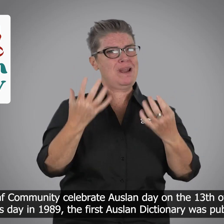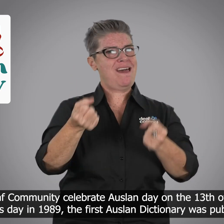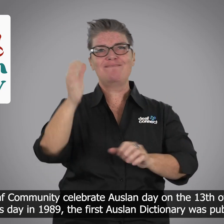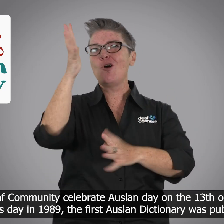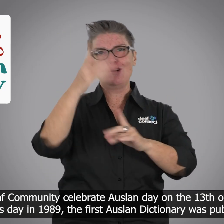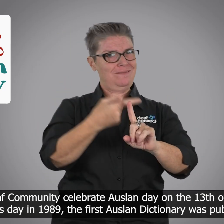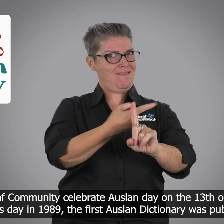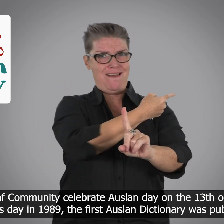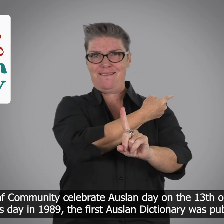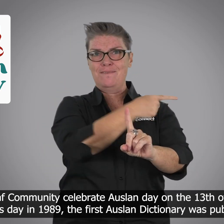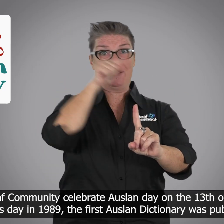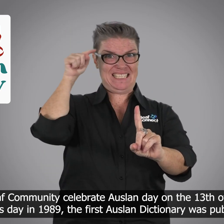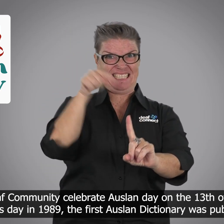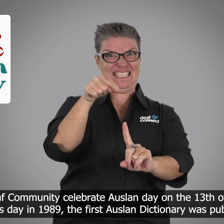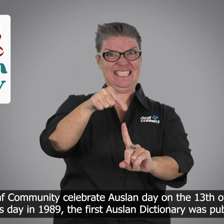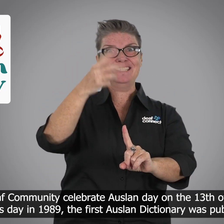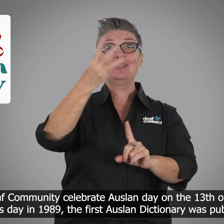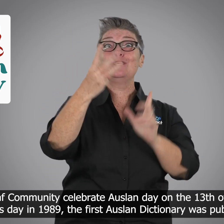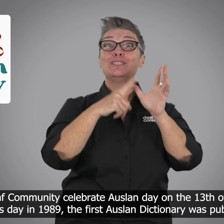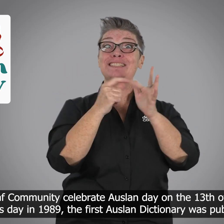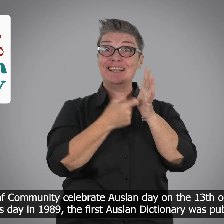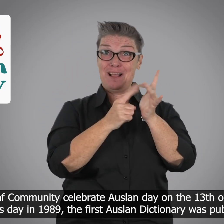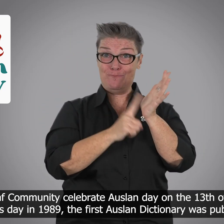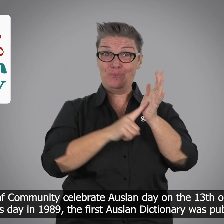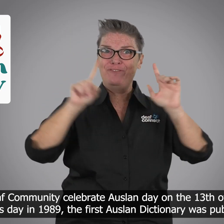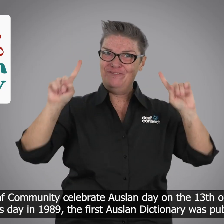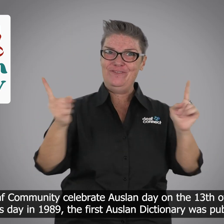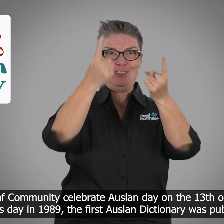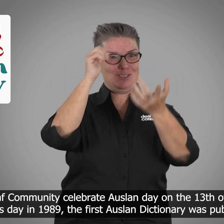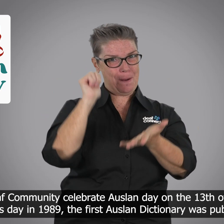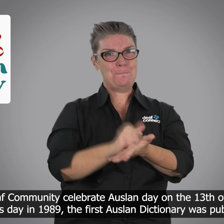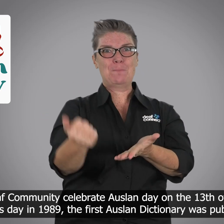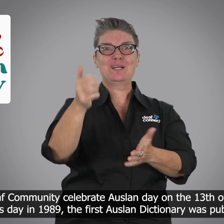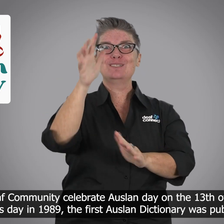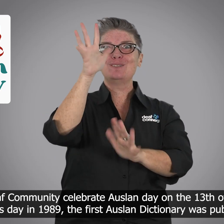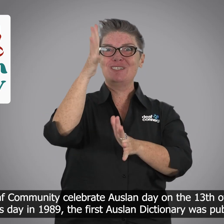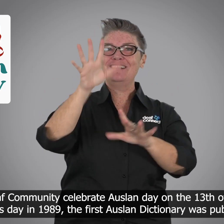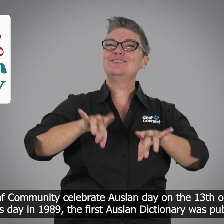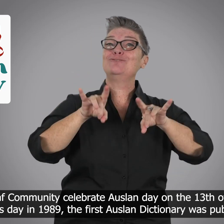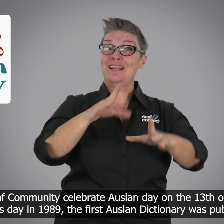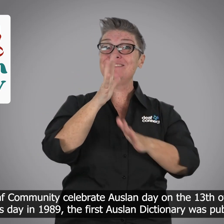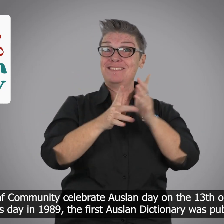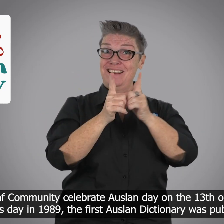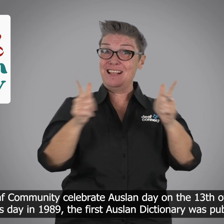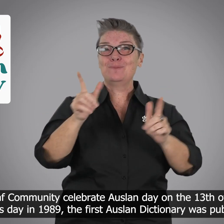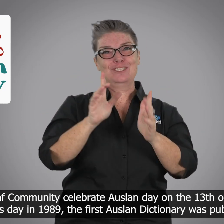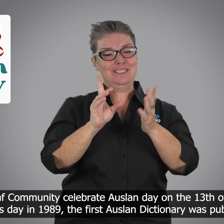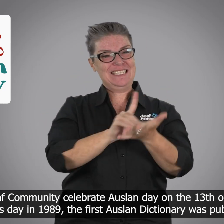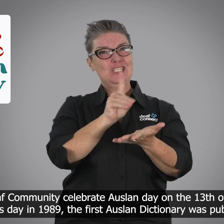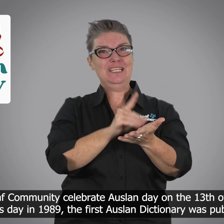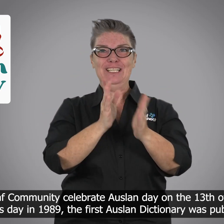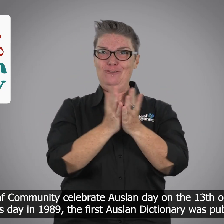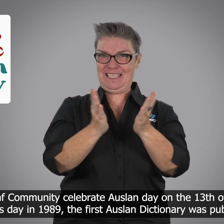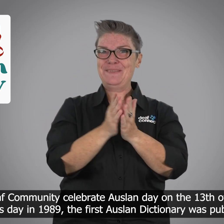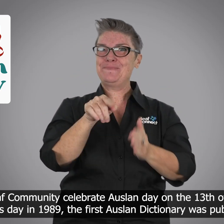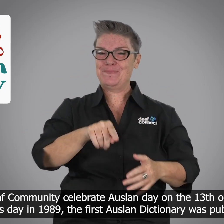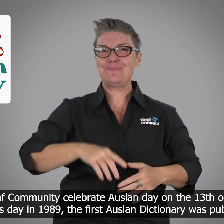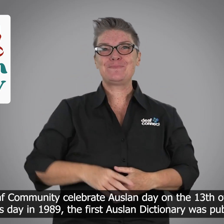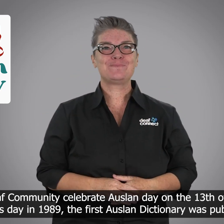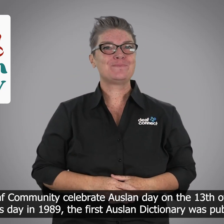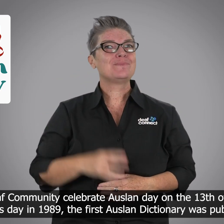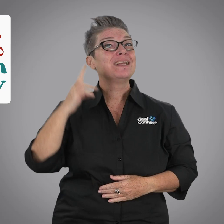the Deaf Community celebrate Auslan day on the 13th of April as on this day in 1989, the first Auslan Dictionary was published.